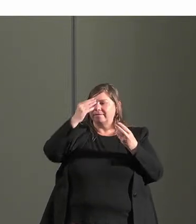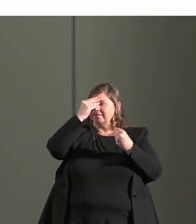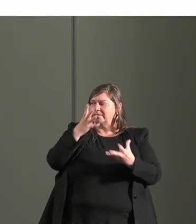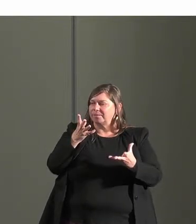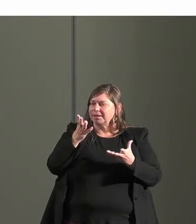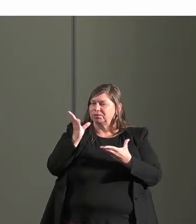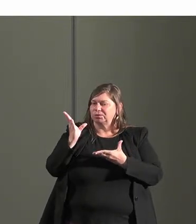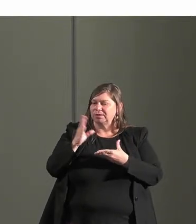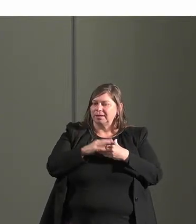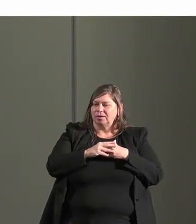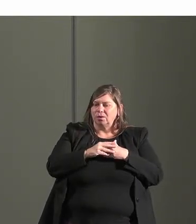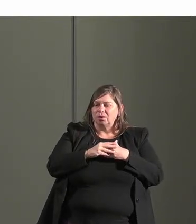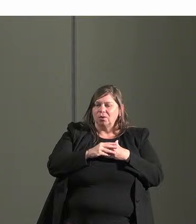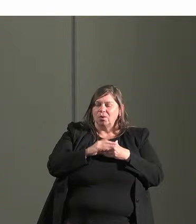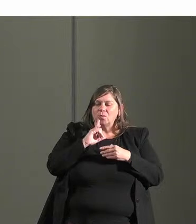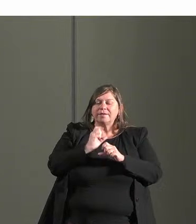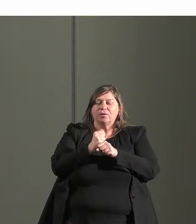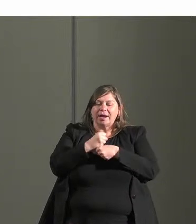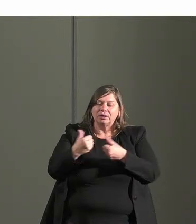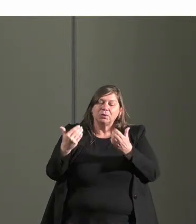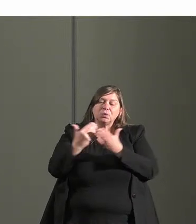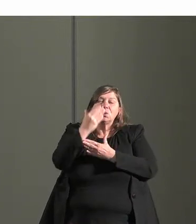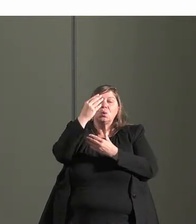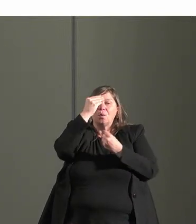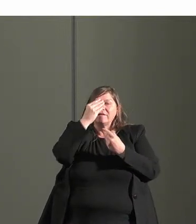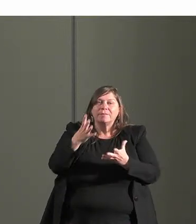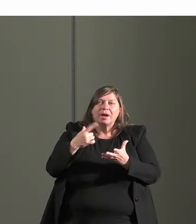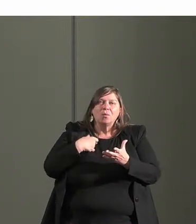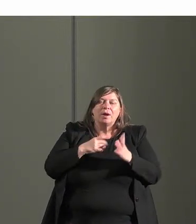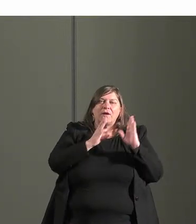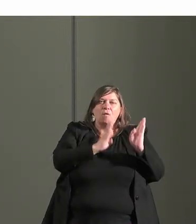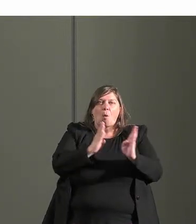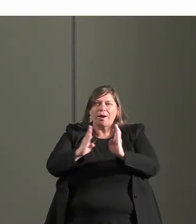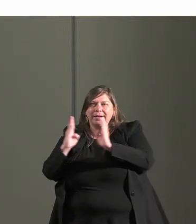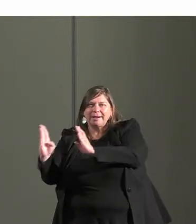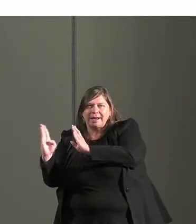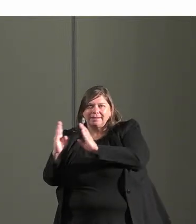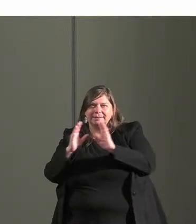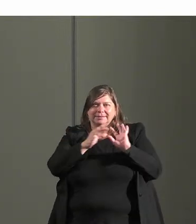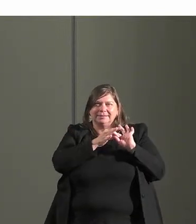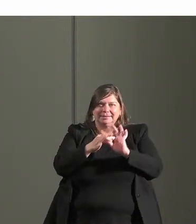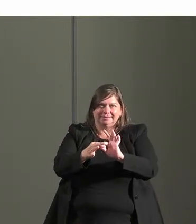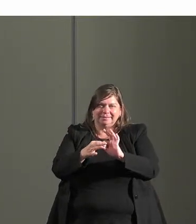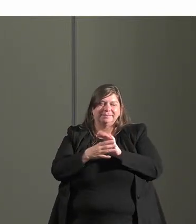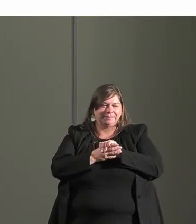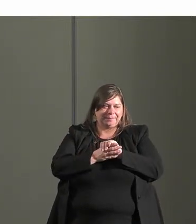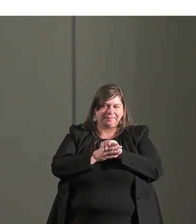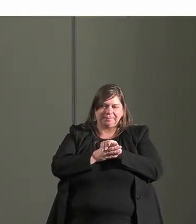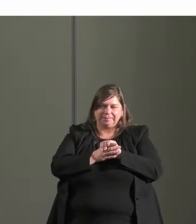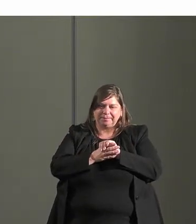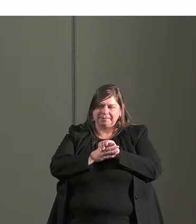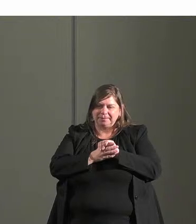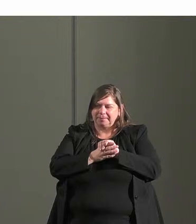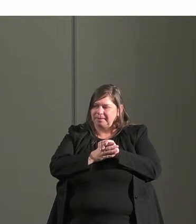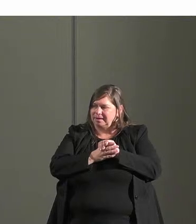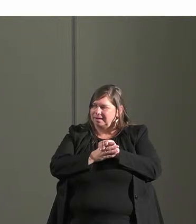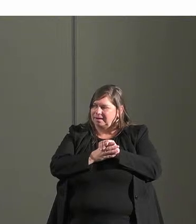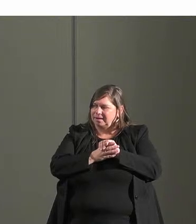disability types and a lot of information here. We created new information we organized things so they are easier to